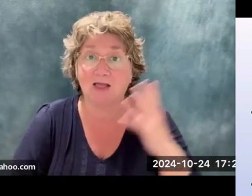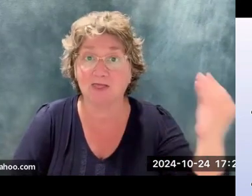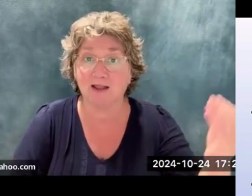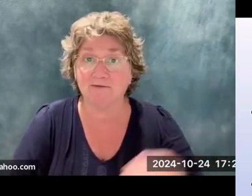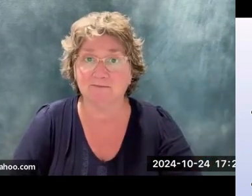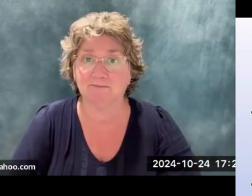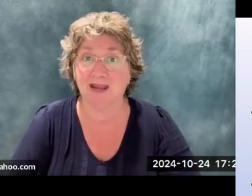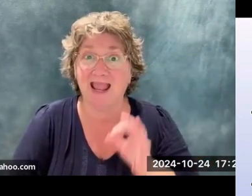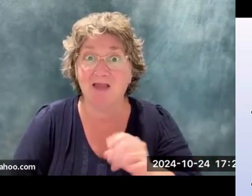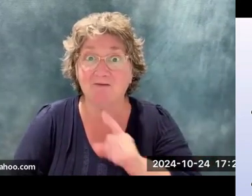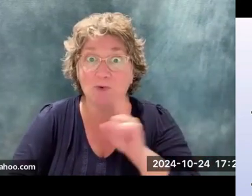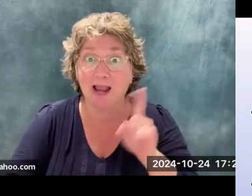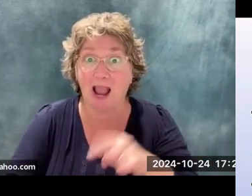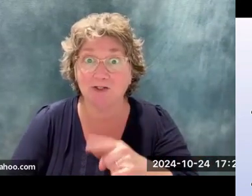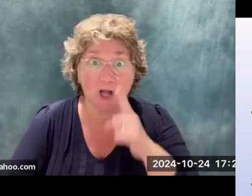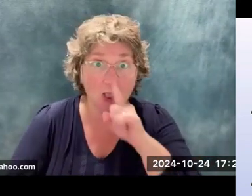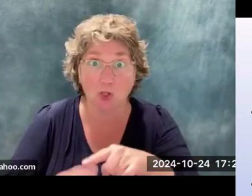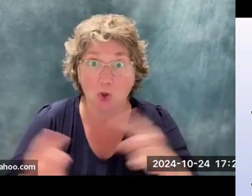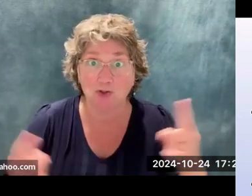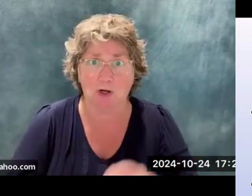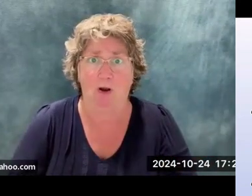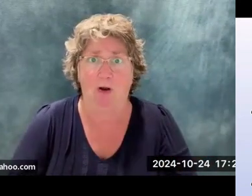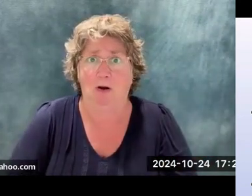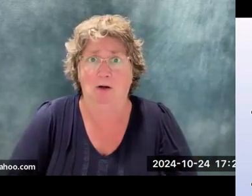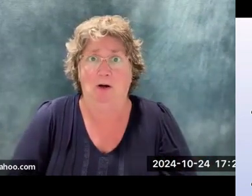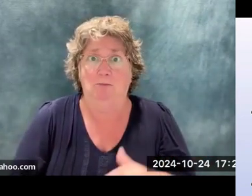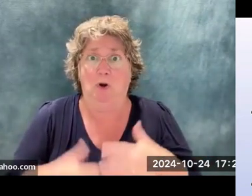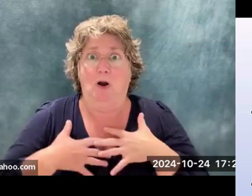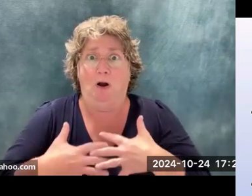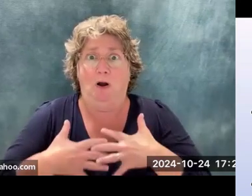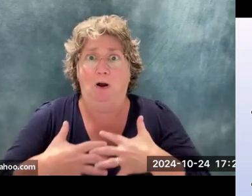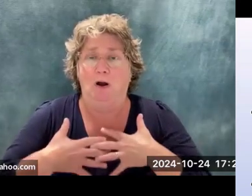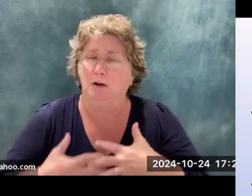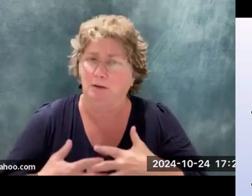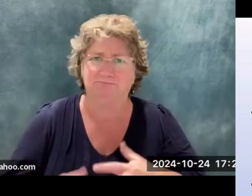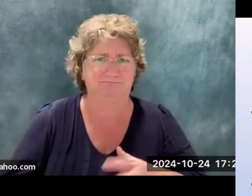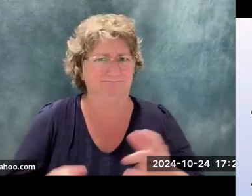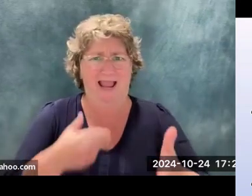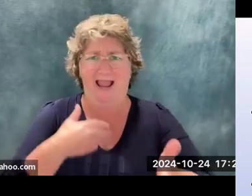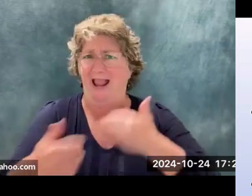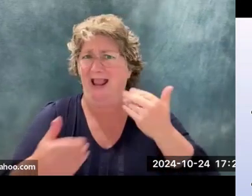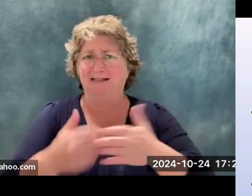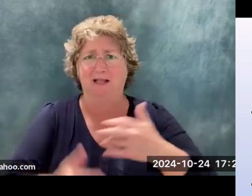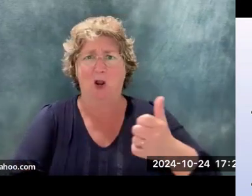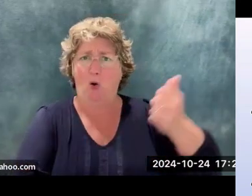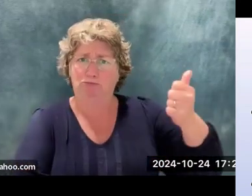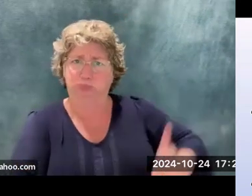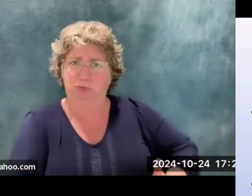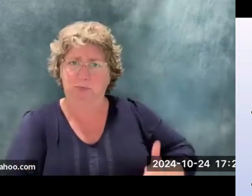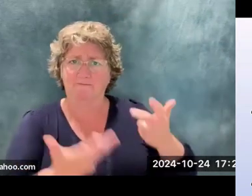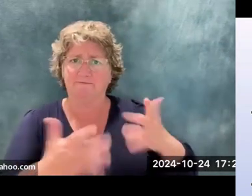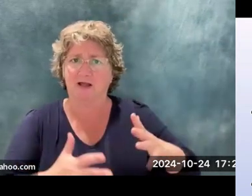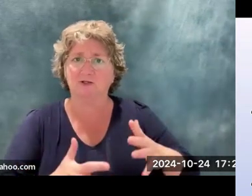So, it's really easy to treat. Now more worrisome is something called myocarditis, which is an